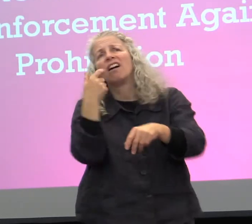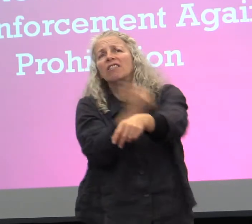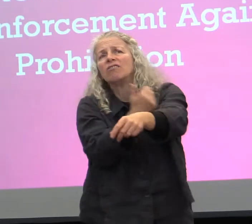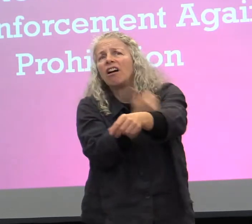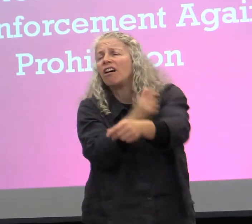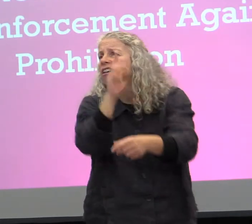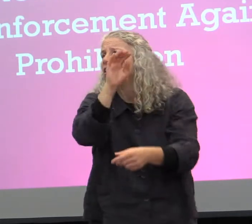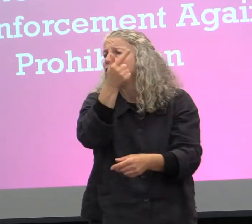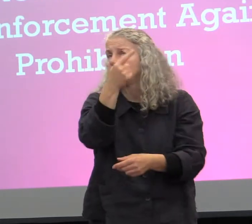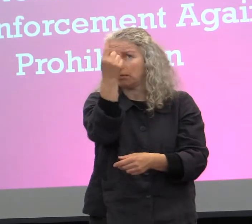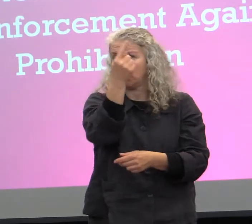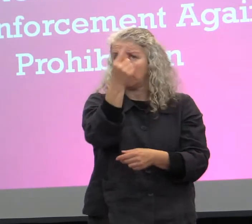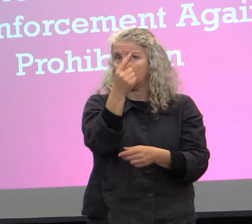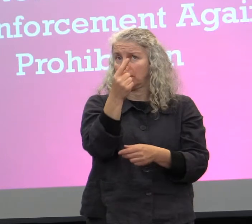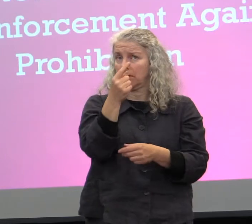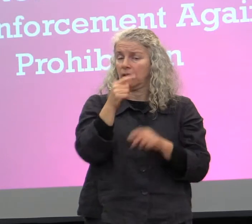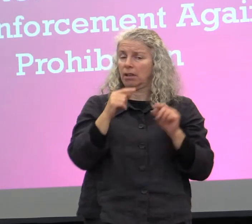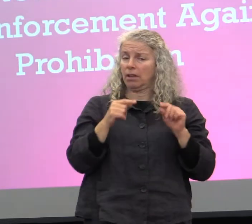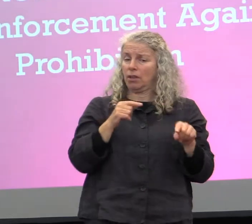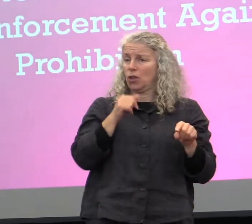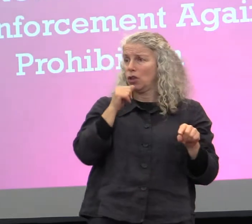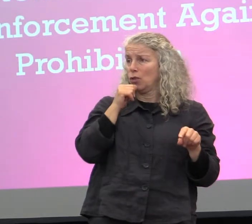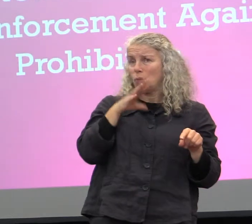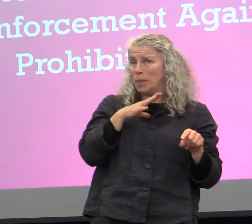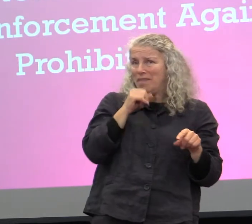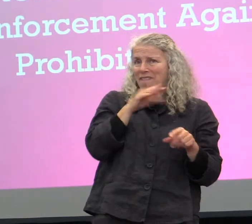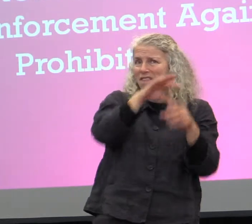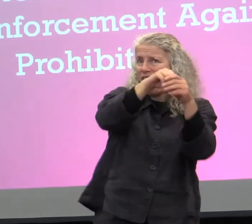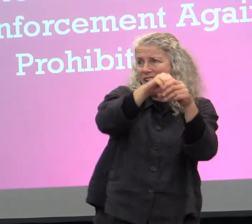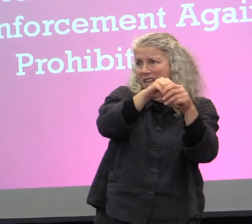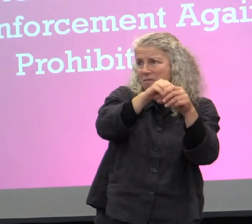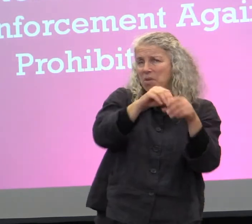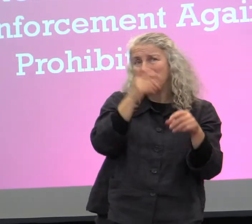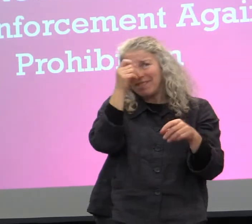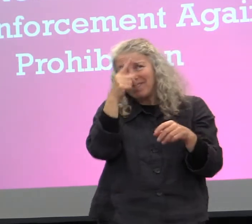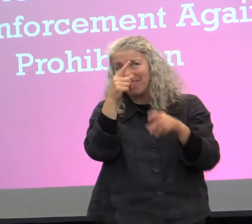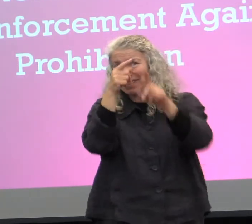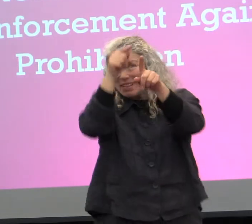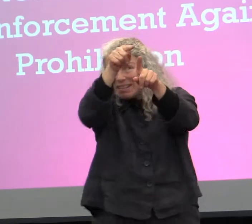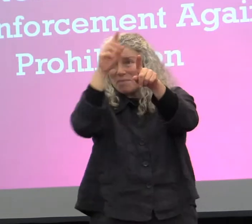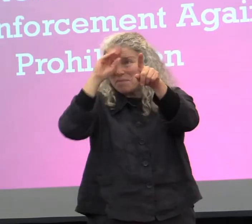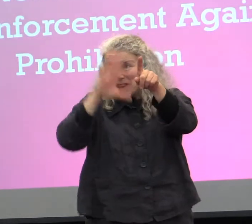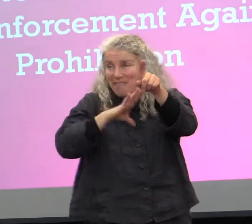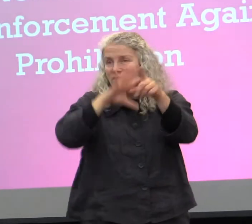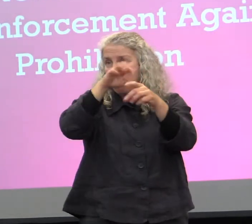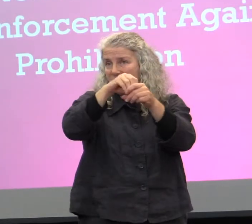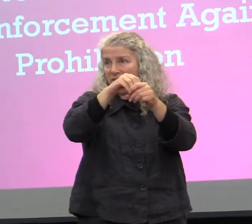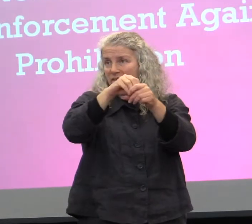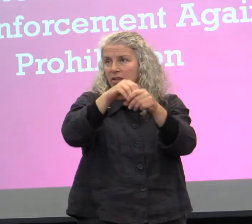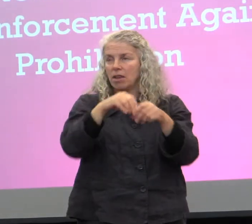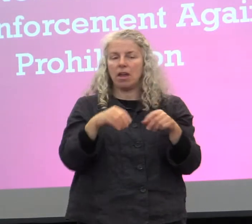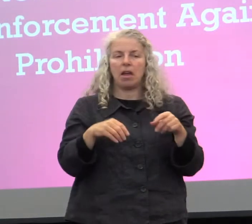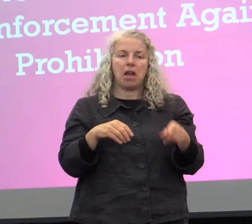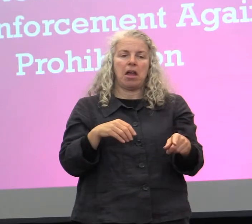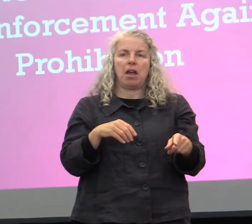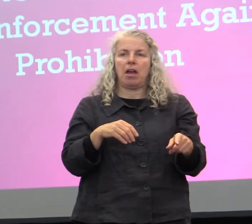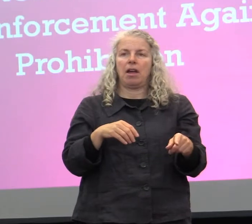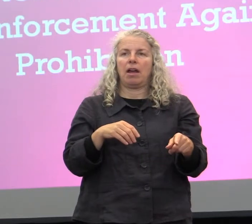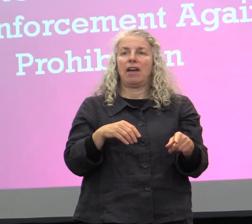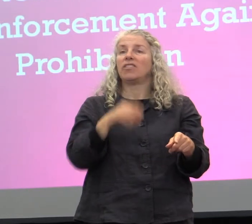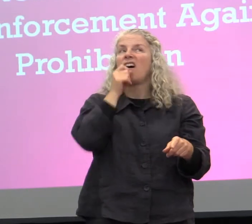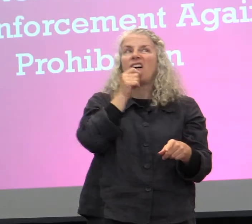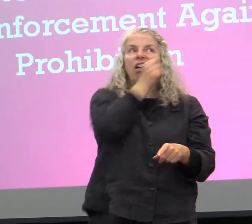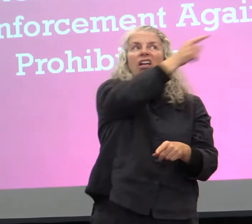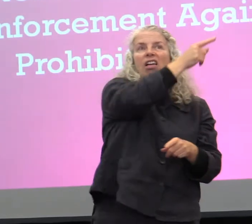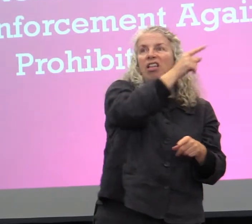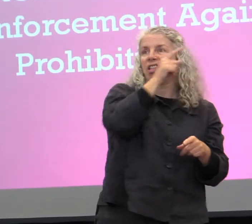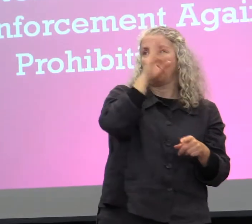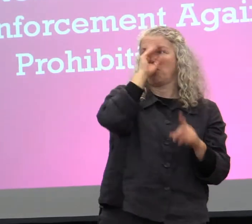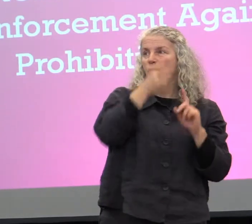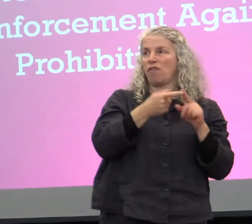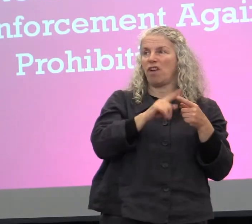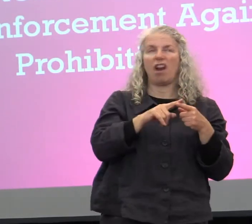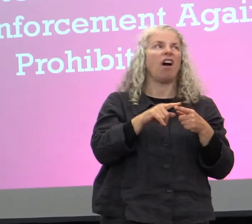And very often they weren't involved at all. And if they didn't rat their boyfriends out, they got stronger sentences than their boyfriends did.